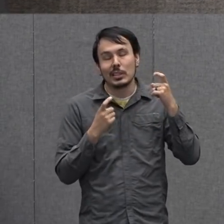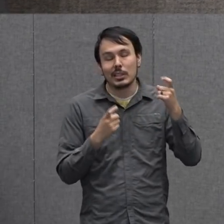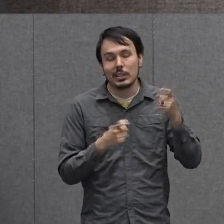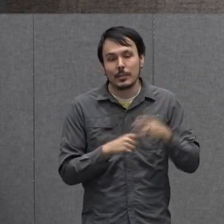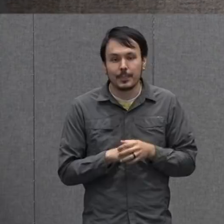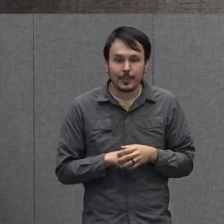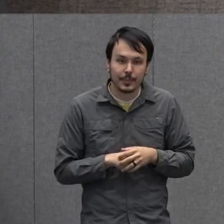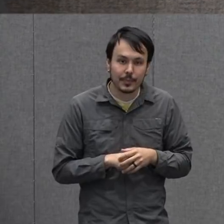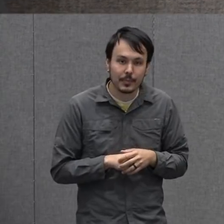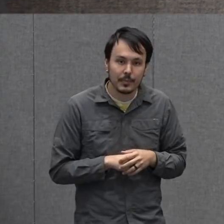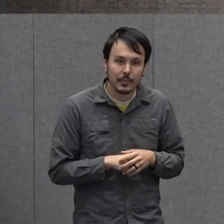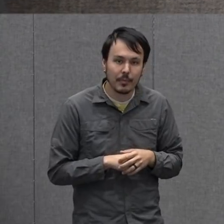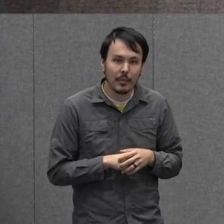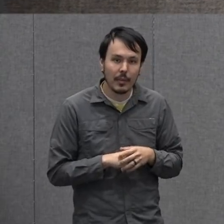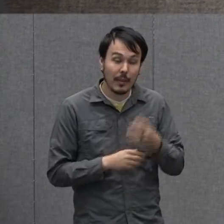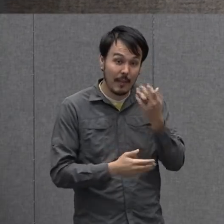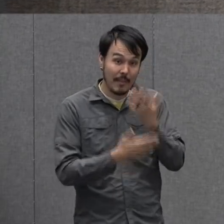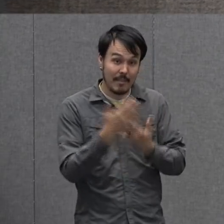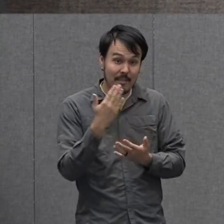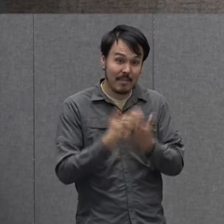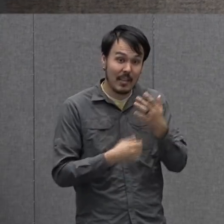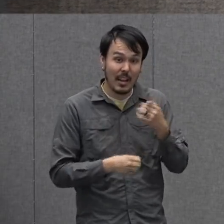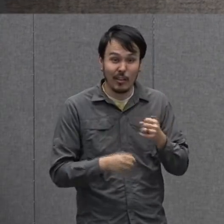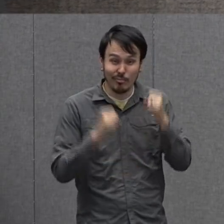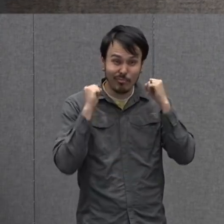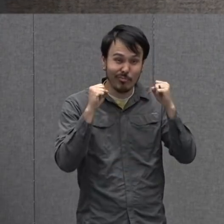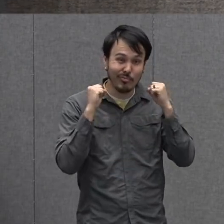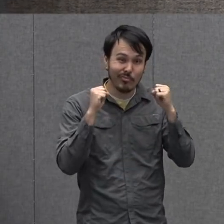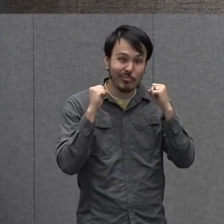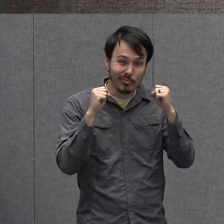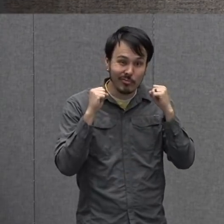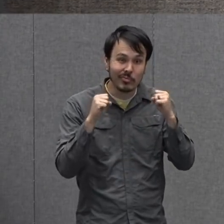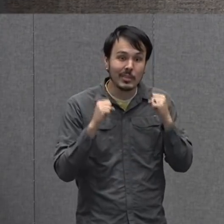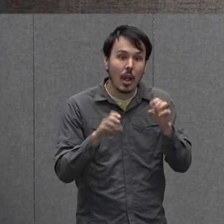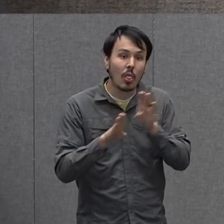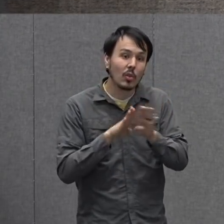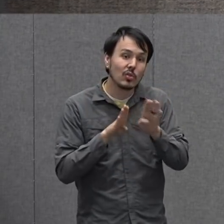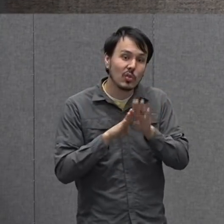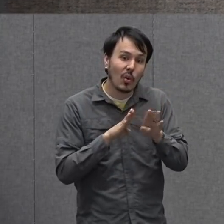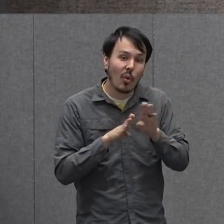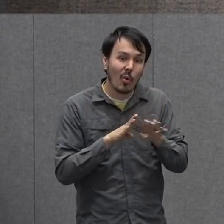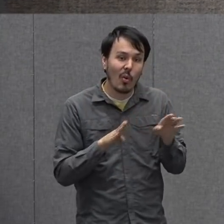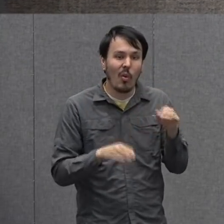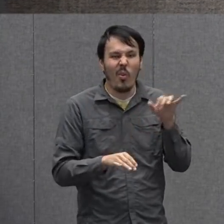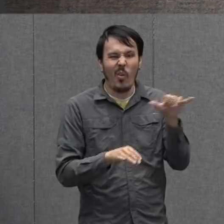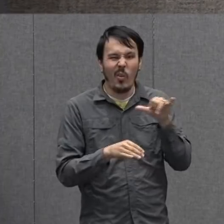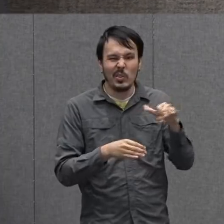Fists beat upon doors and voices shouted at windows. Yell, clatter, bang, bang, bang.